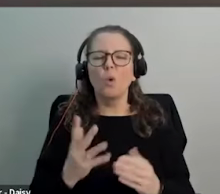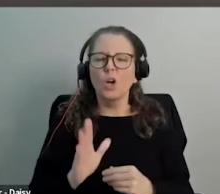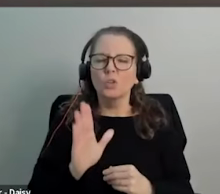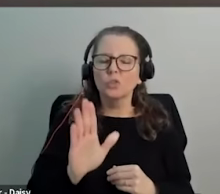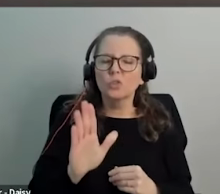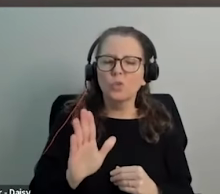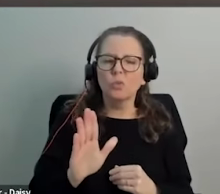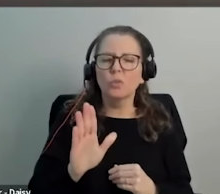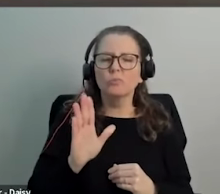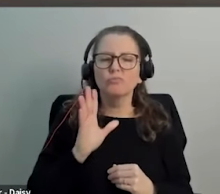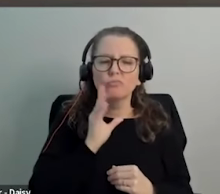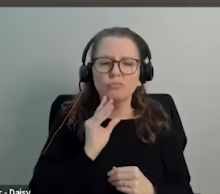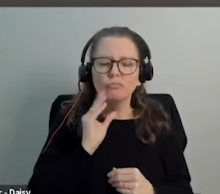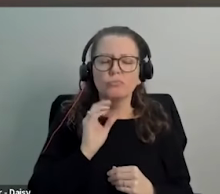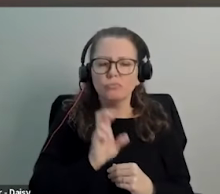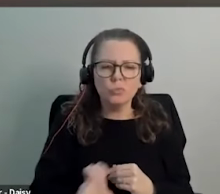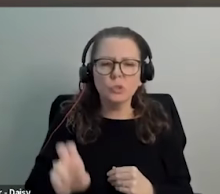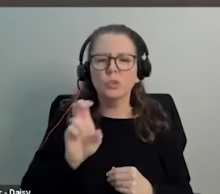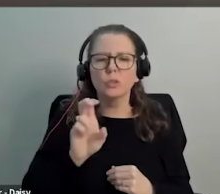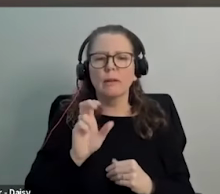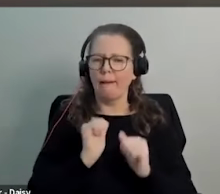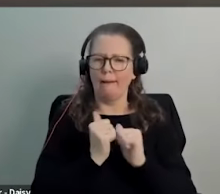and how you got into accessibility.